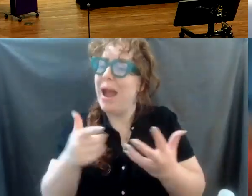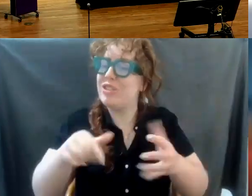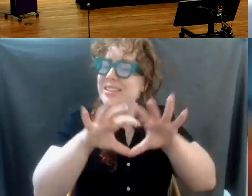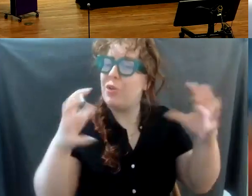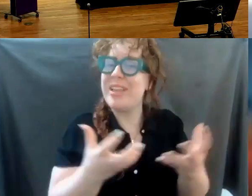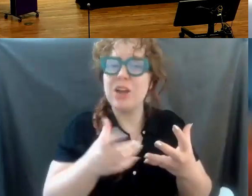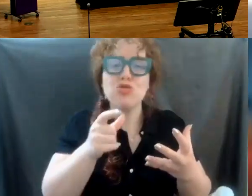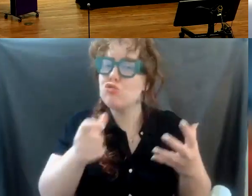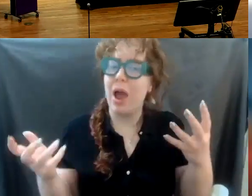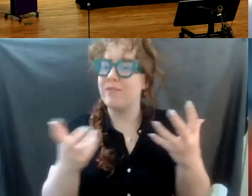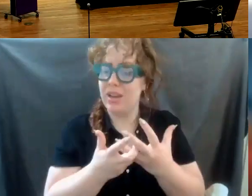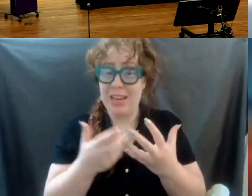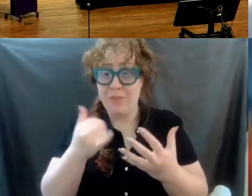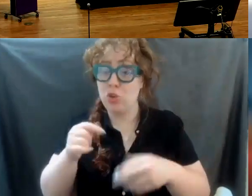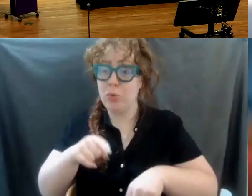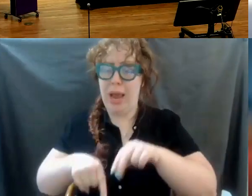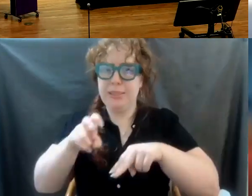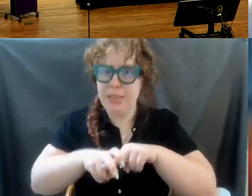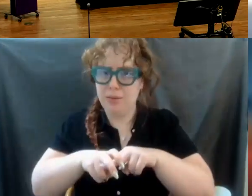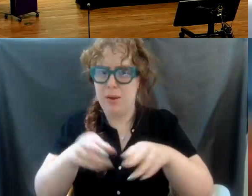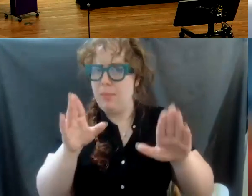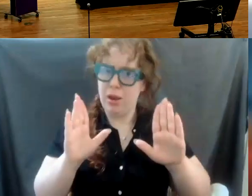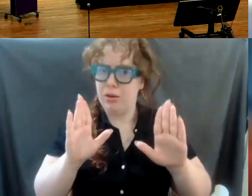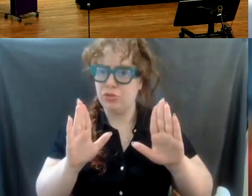attention and follow rules, if they can't comply long enough,